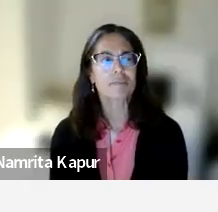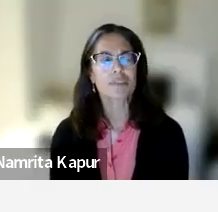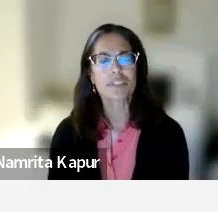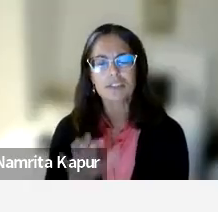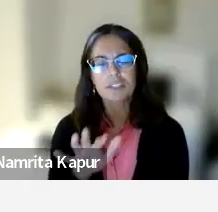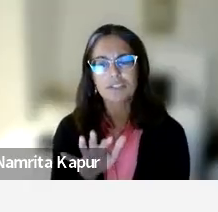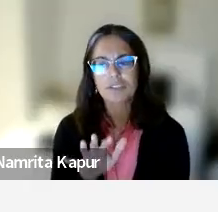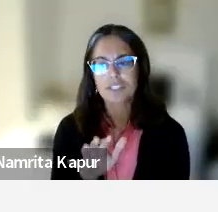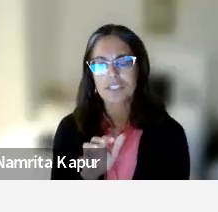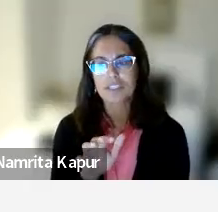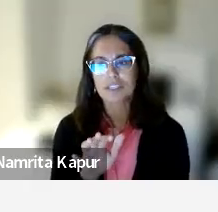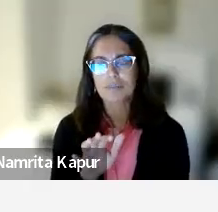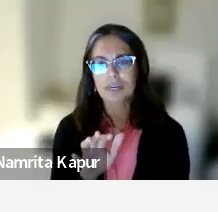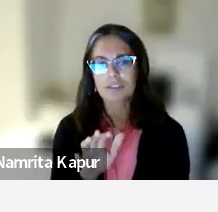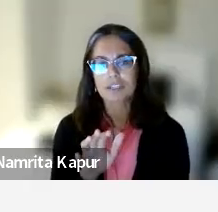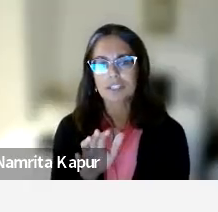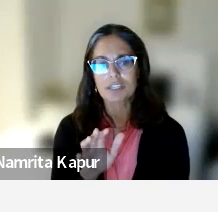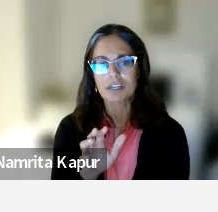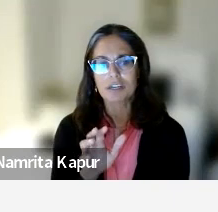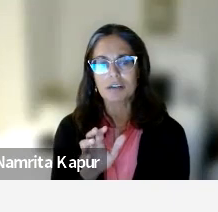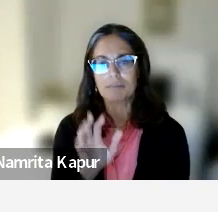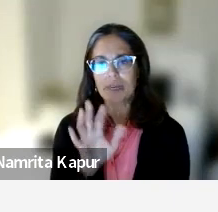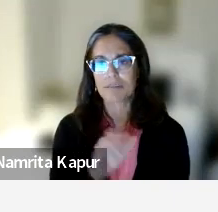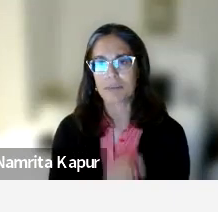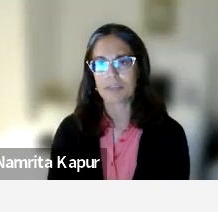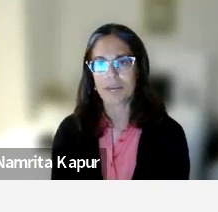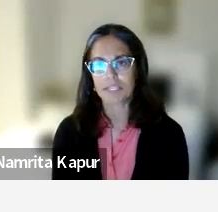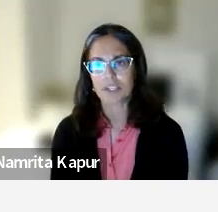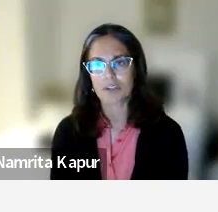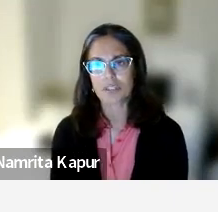little while for our Spanish speakers, logistics for our Spanish speakers.